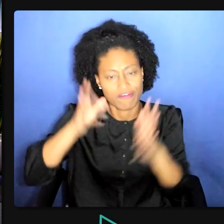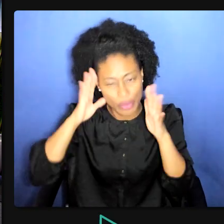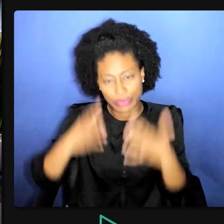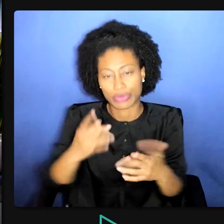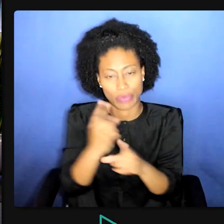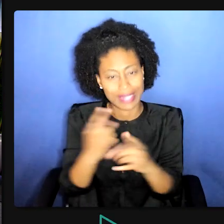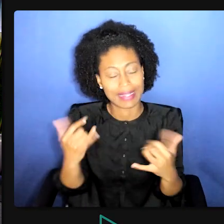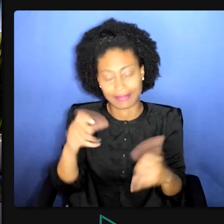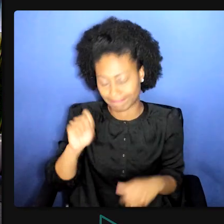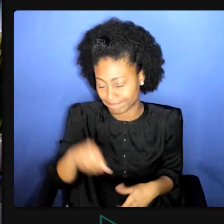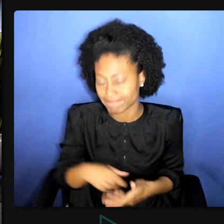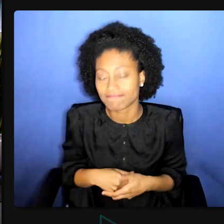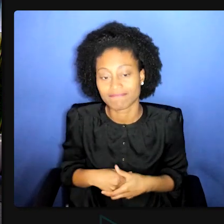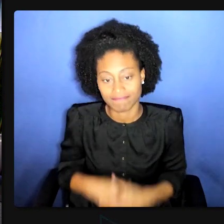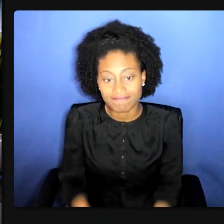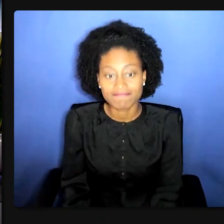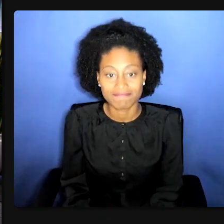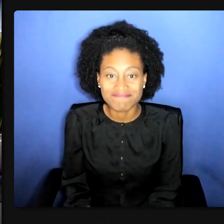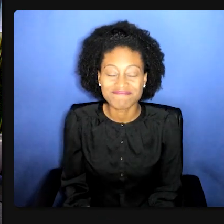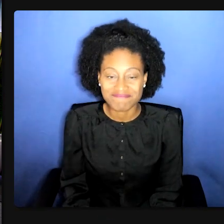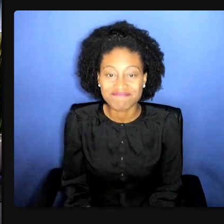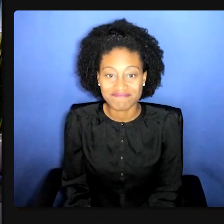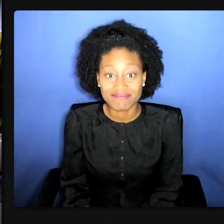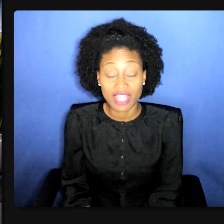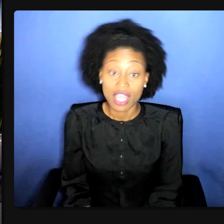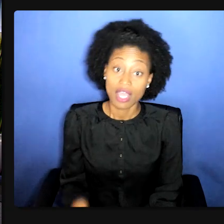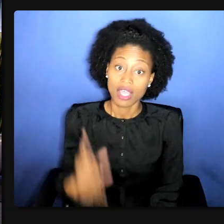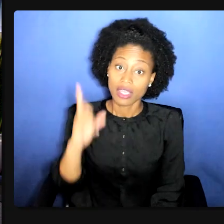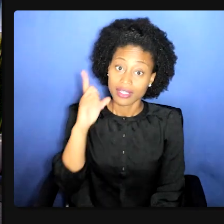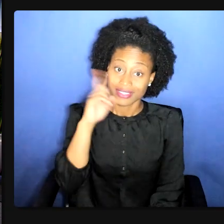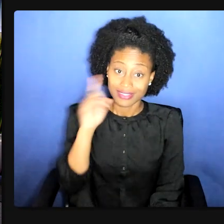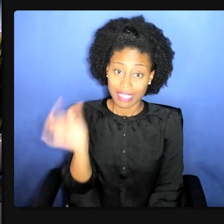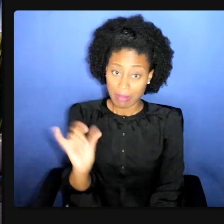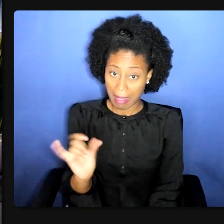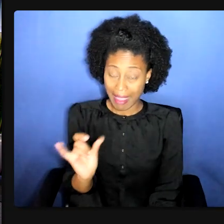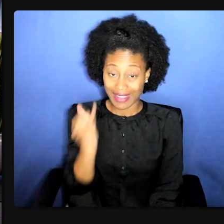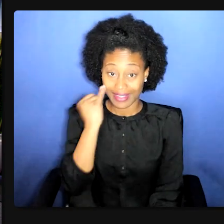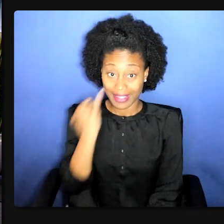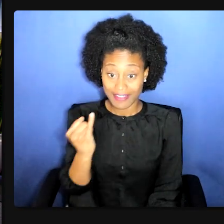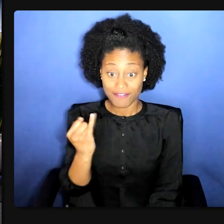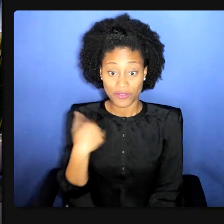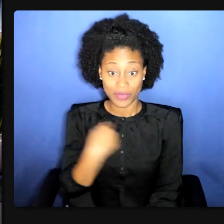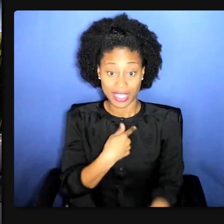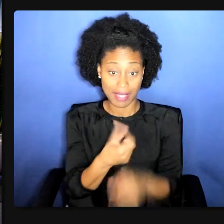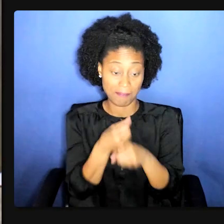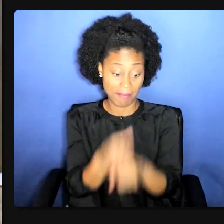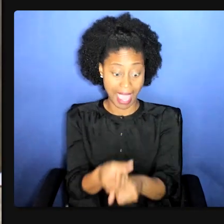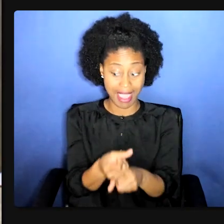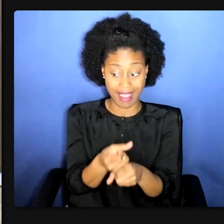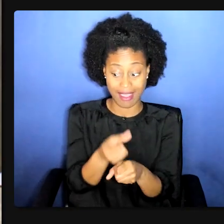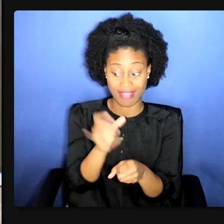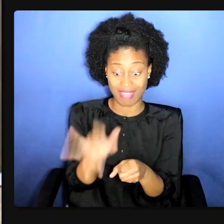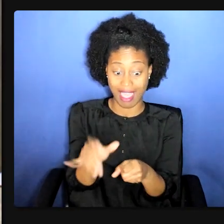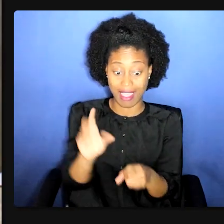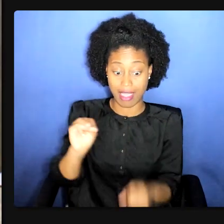focusing on going into the future and it sounds to me like if we can make the mixed reality toolkit